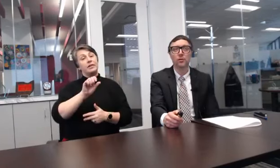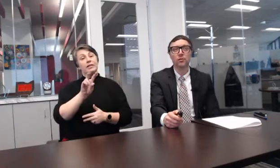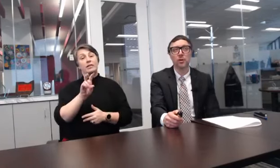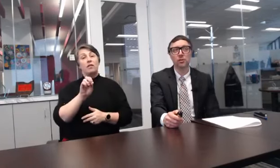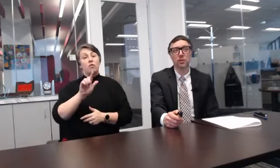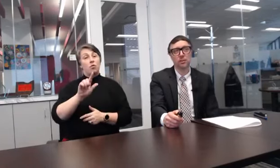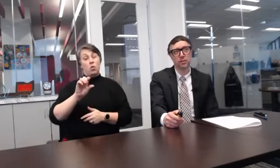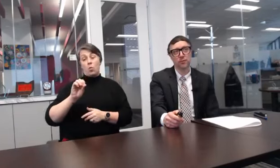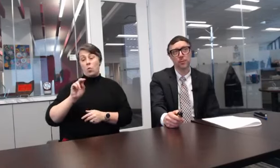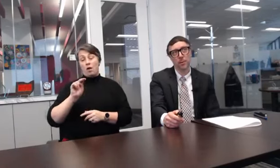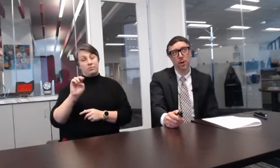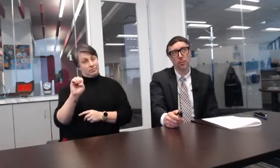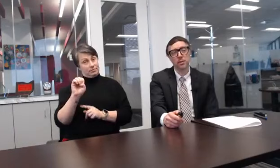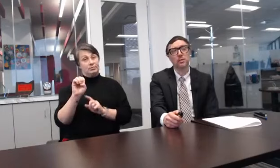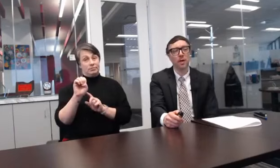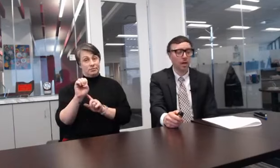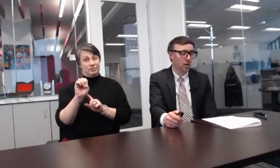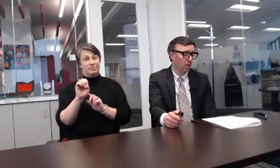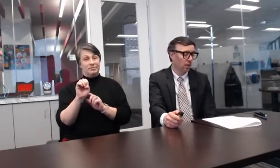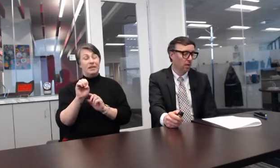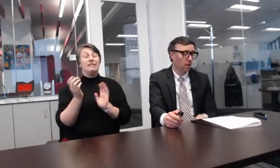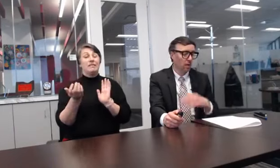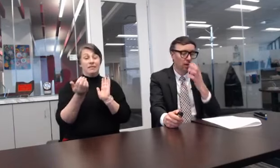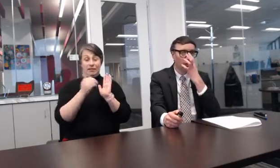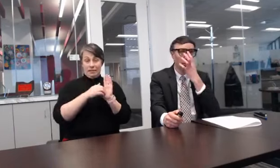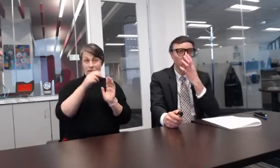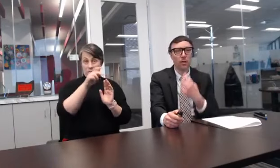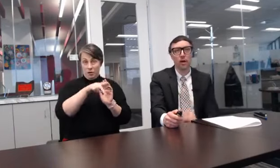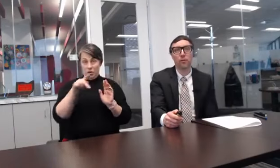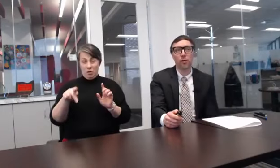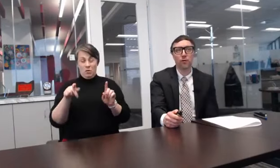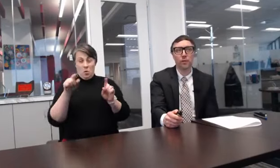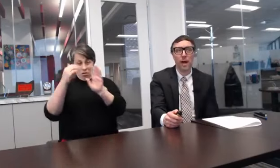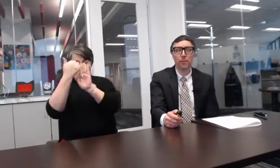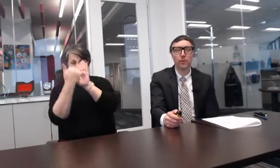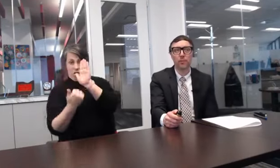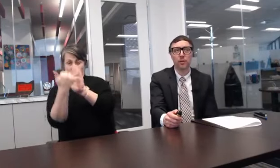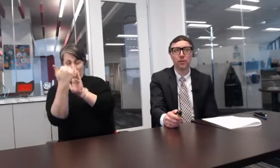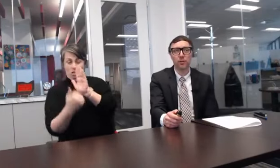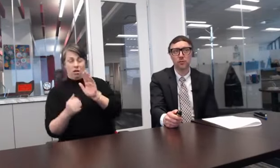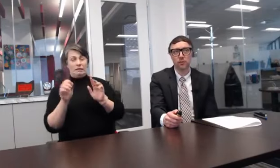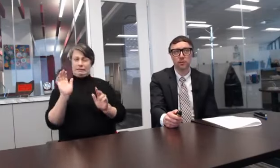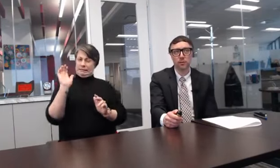So as you can see from the PowerPoint slide, there's a lot of overlap with the services